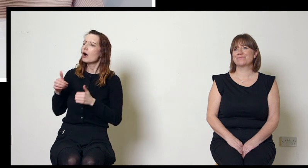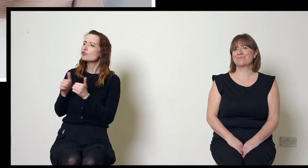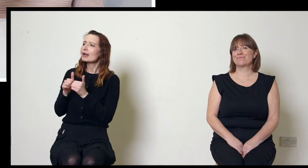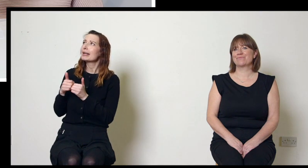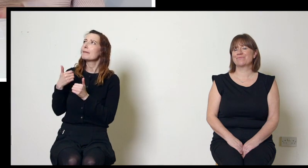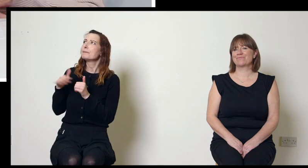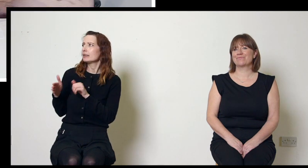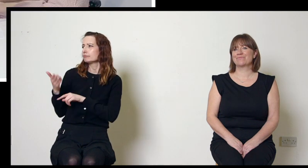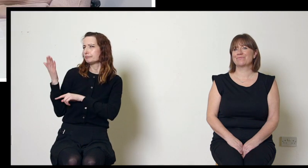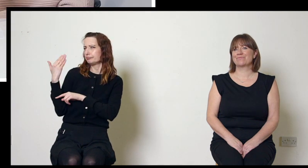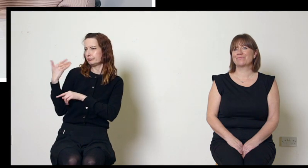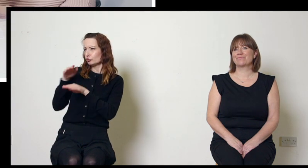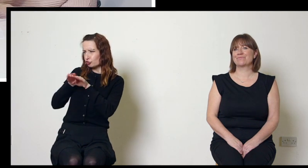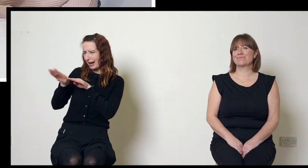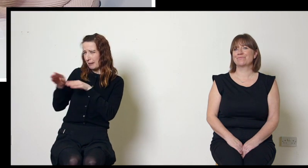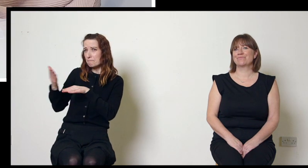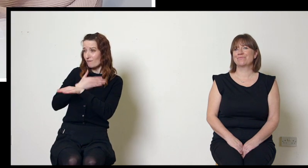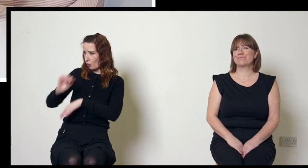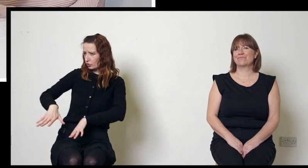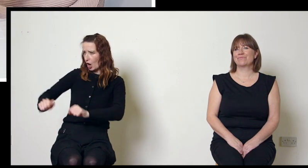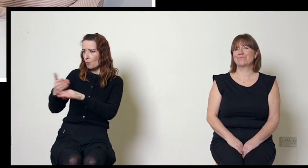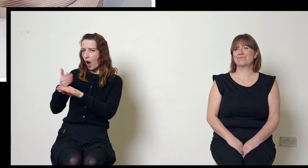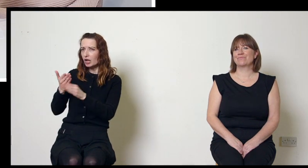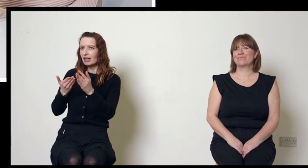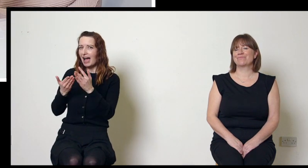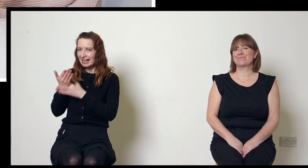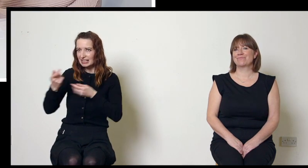long before you were an access coordinator and you talked about the social model